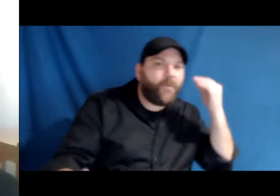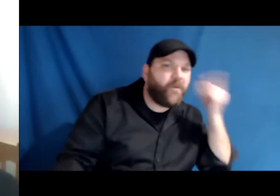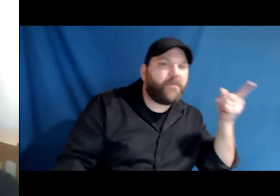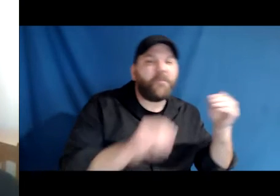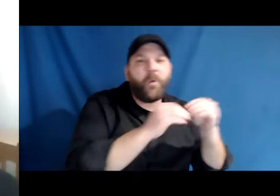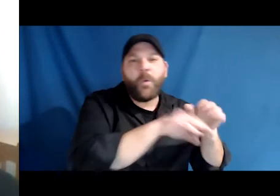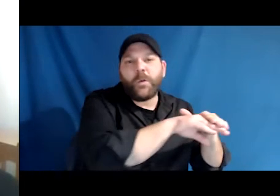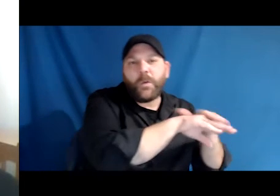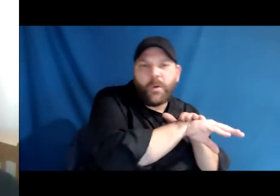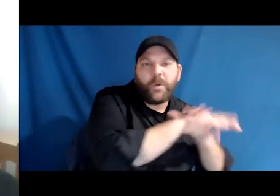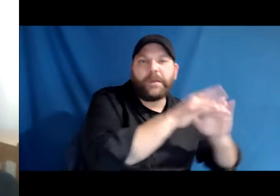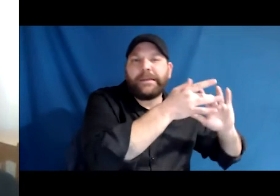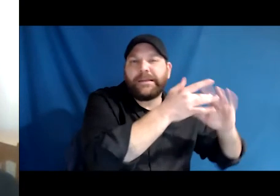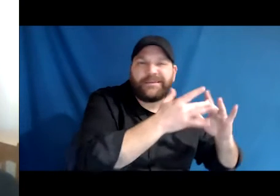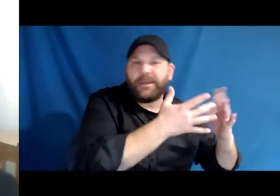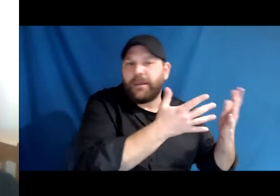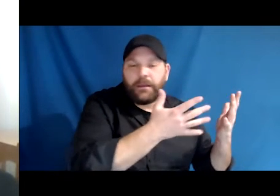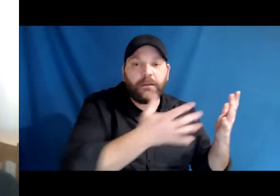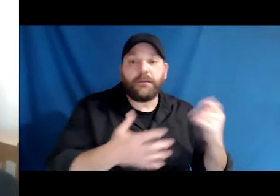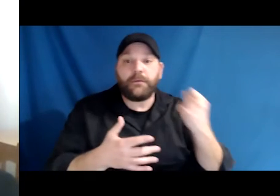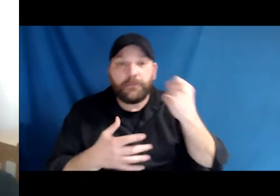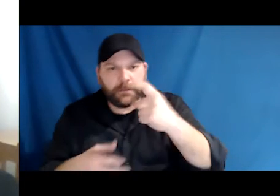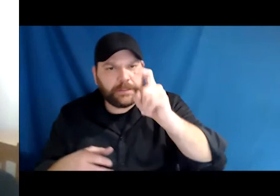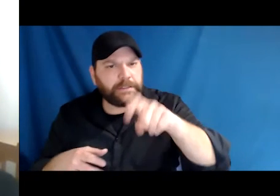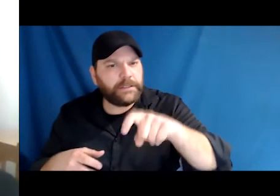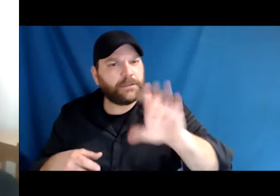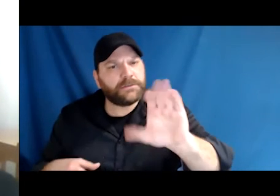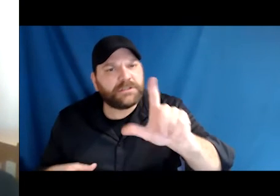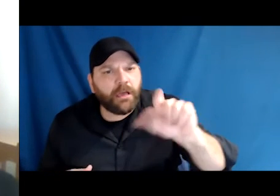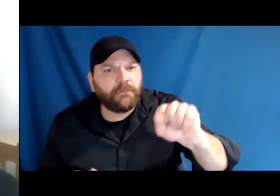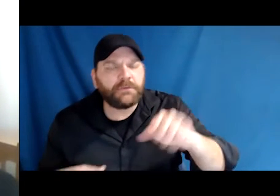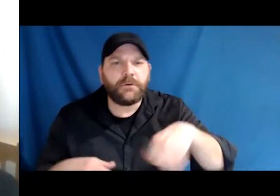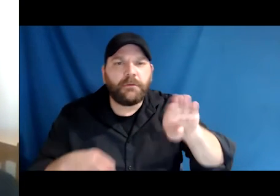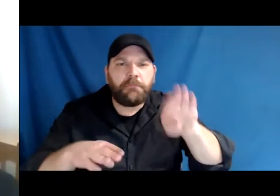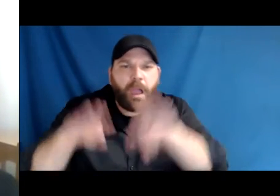you need access to your cells or your biological materials, your specialized chemicals—